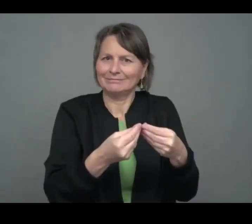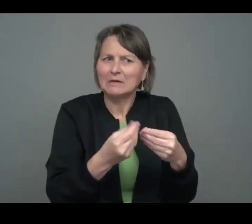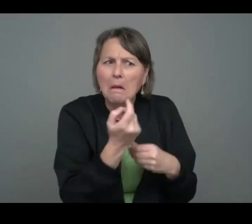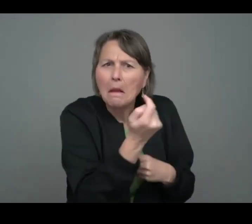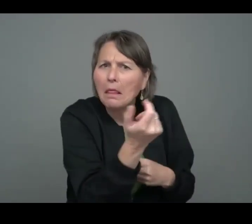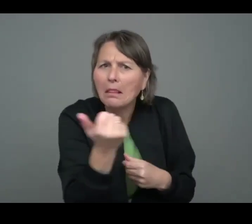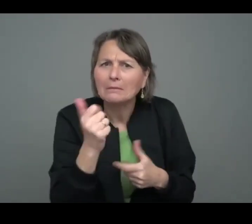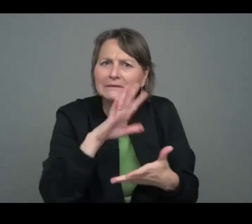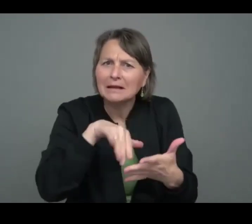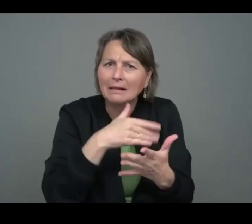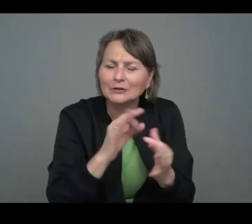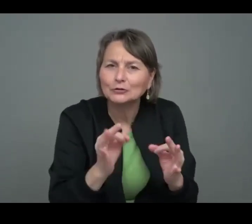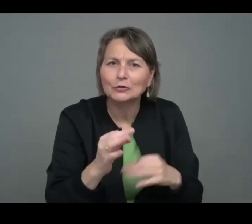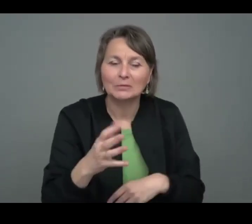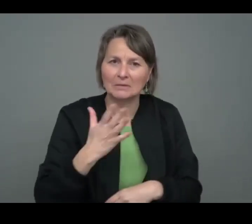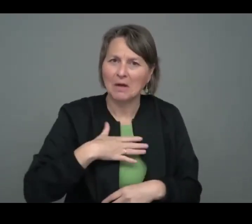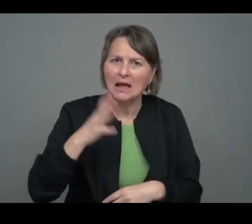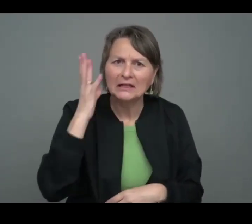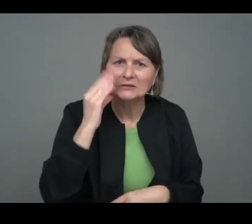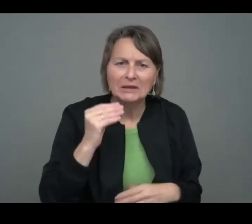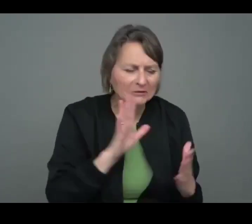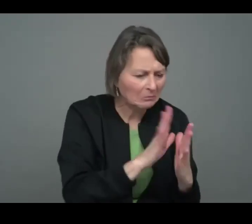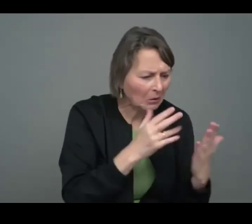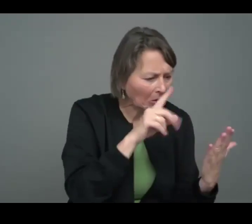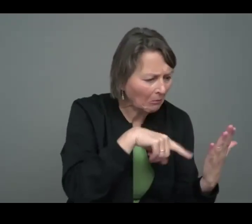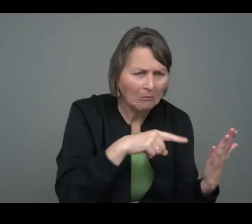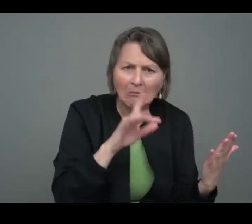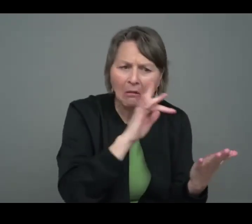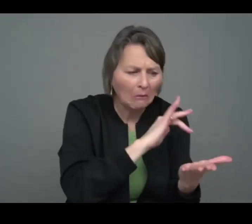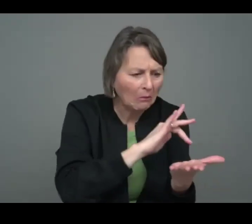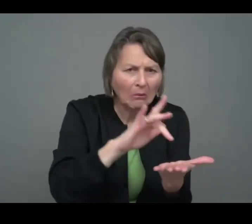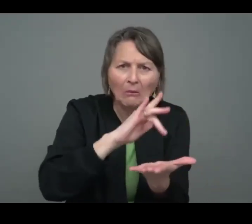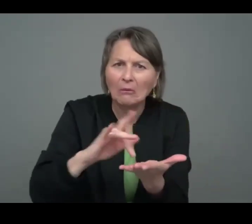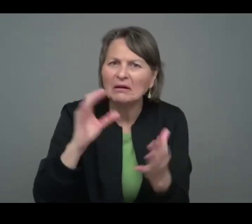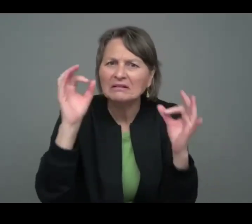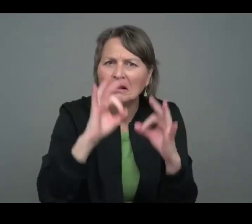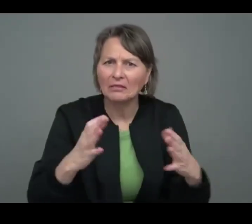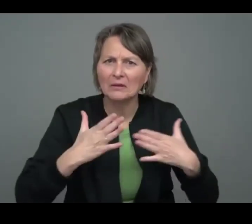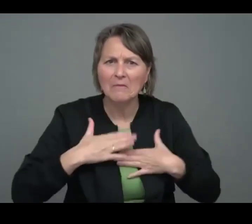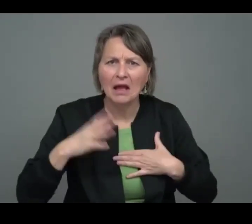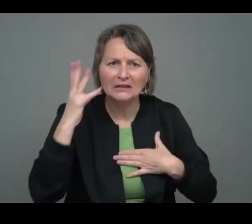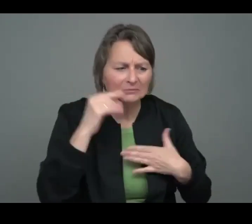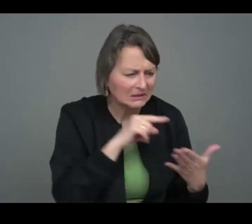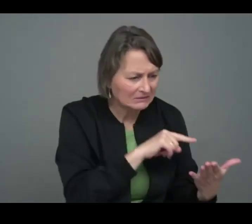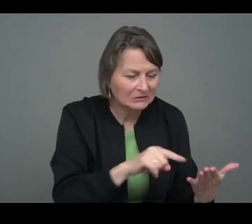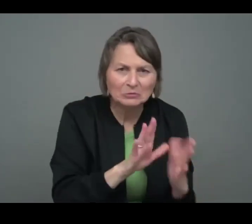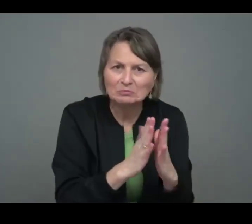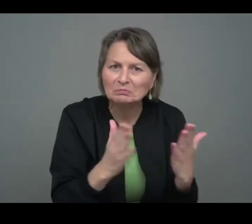and still saw the gap between research and practice and I wanted to bridge practice and